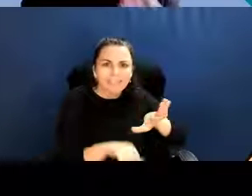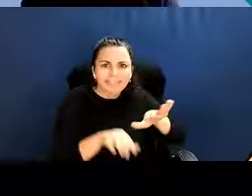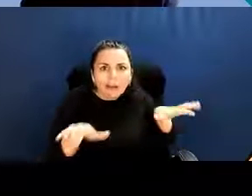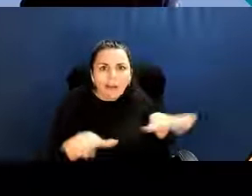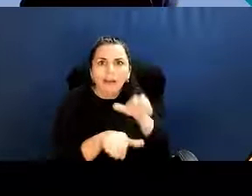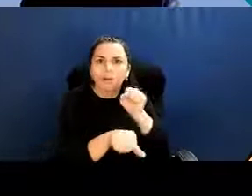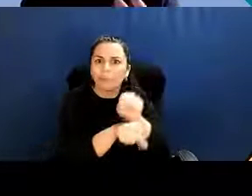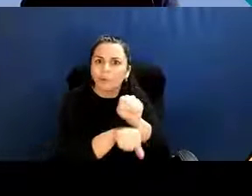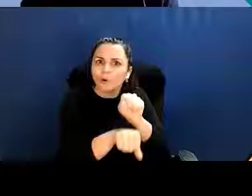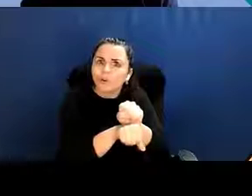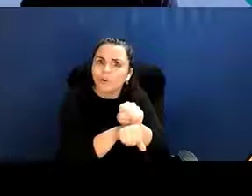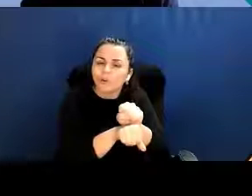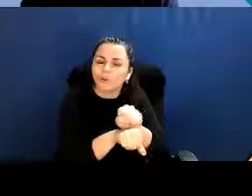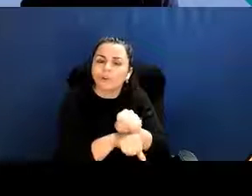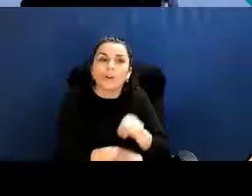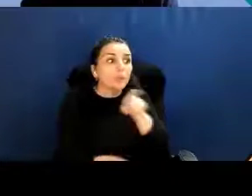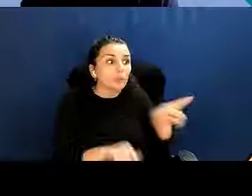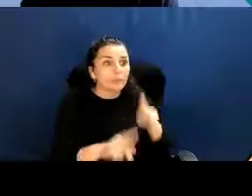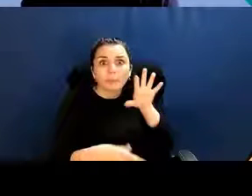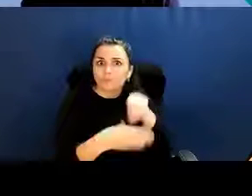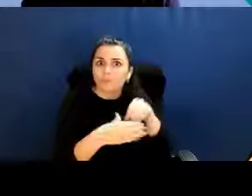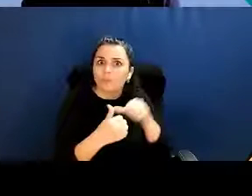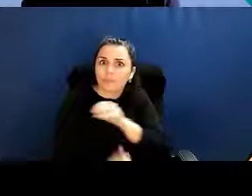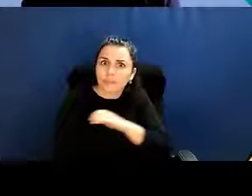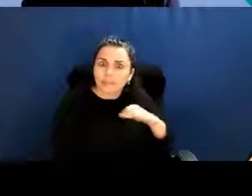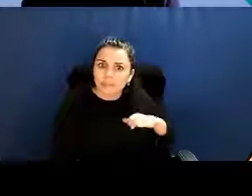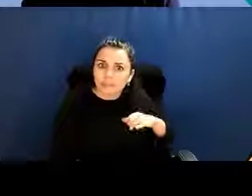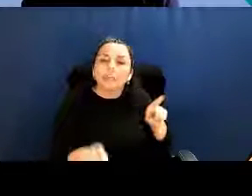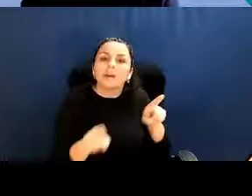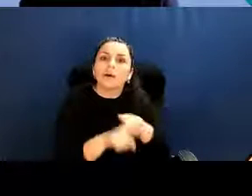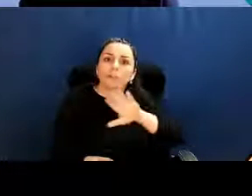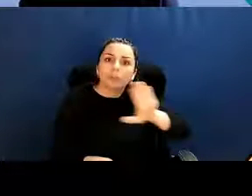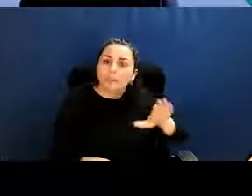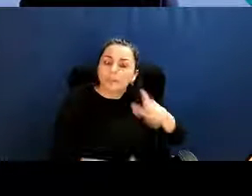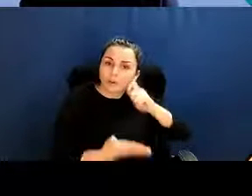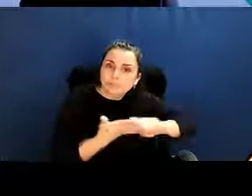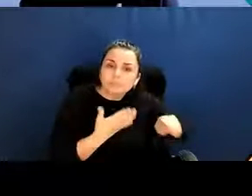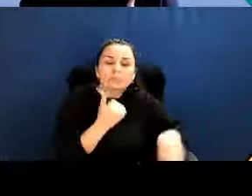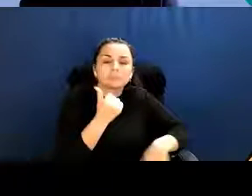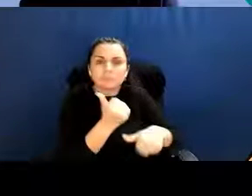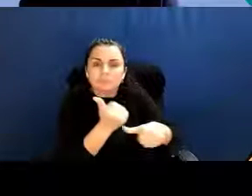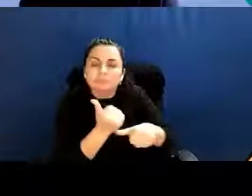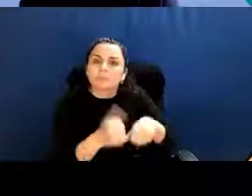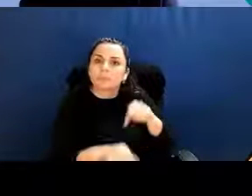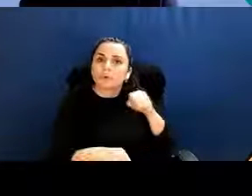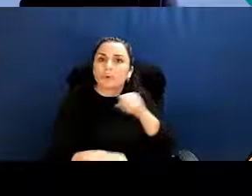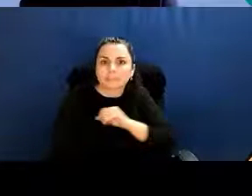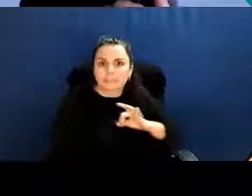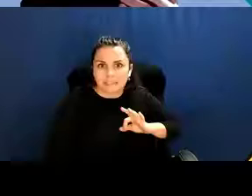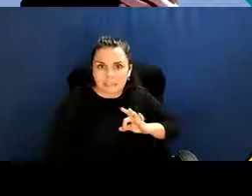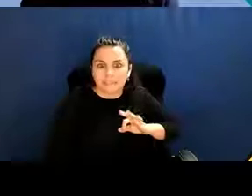only those who serve on the IRB, but also the IRB support staff, and providing the IRB with a clear,